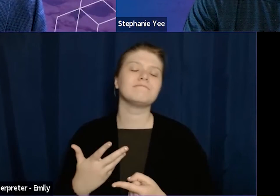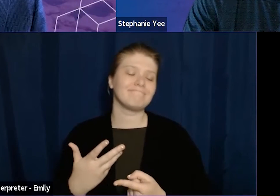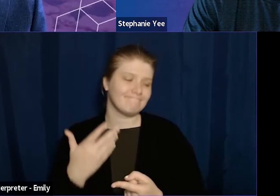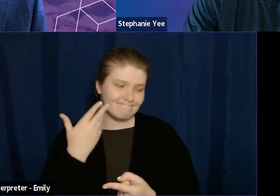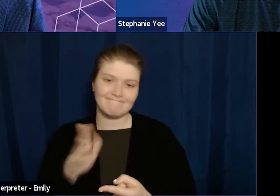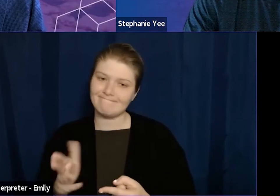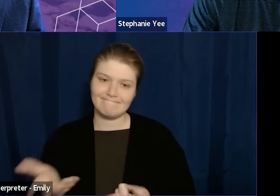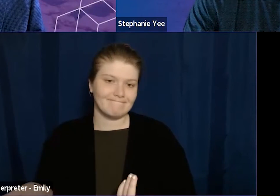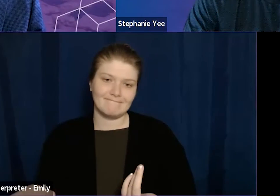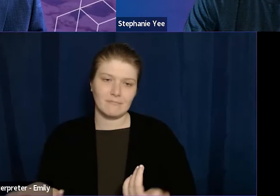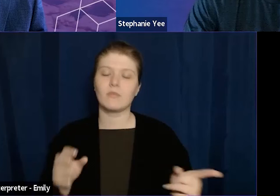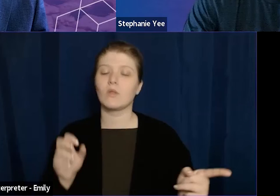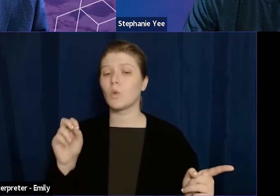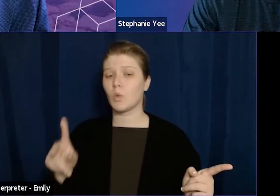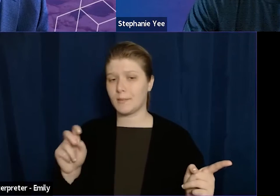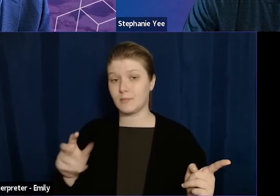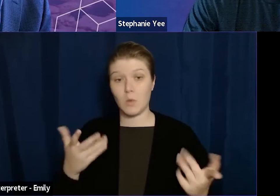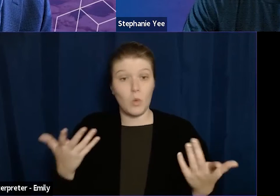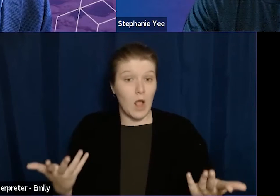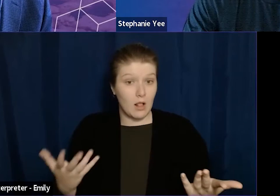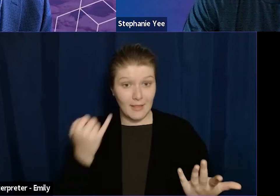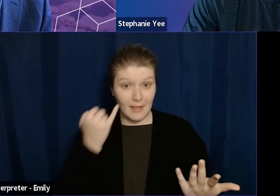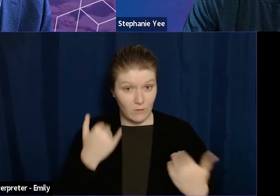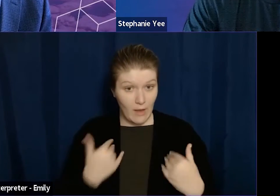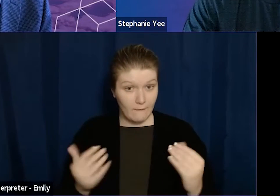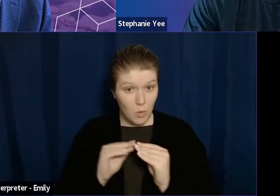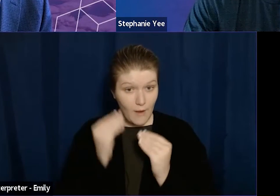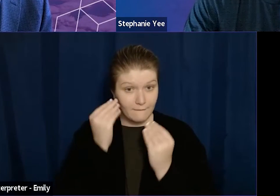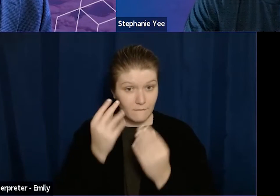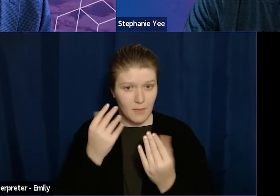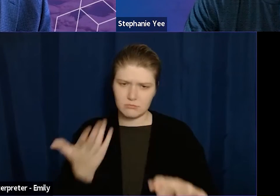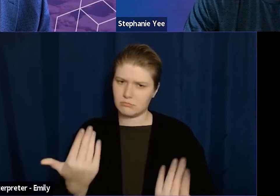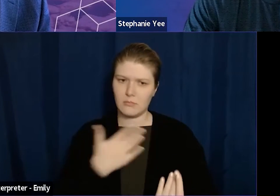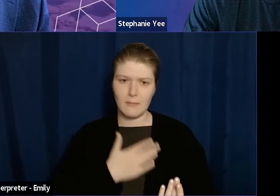Jeremy Leffler: Okay. Well, if you have more information, please let us know.